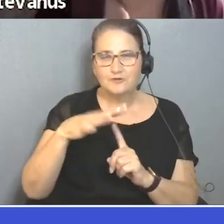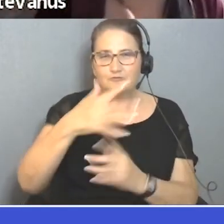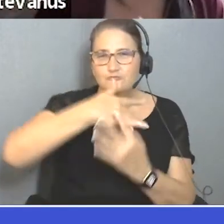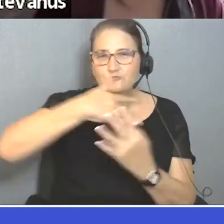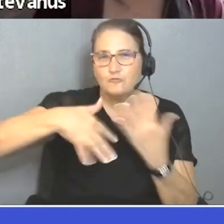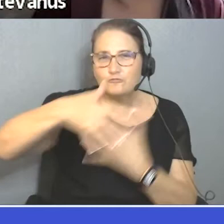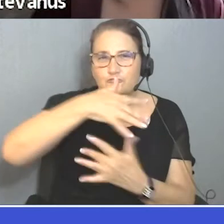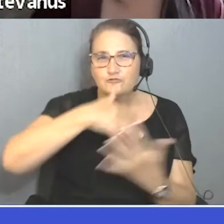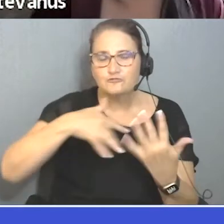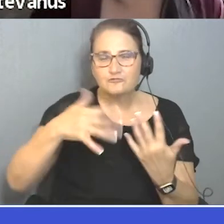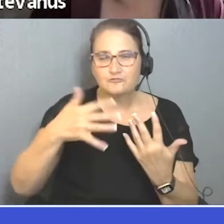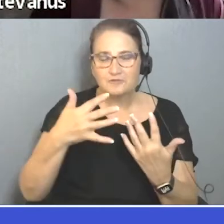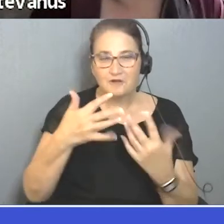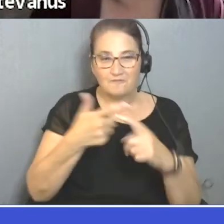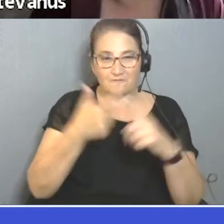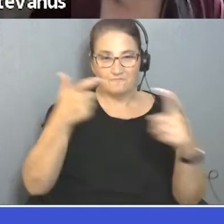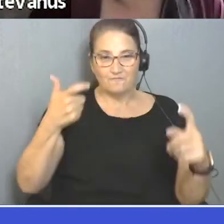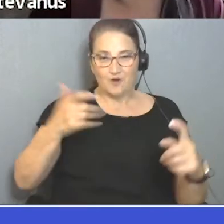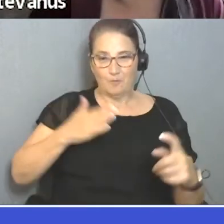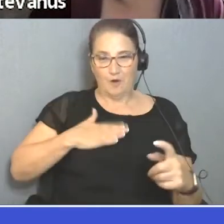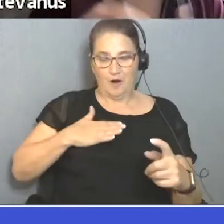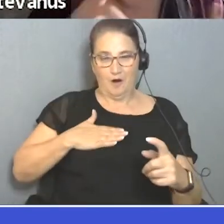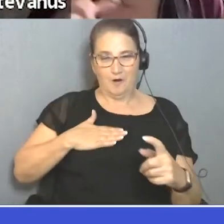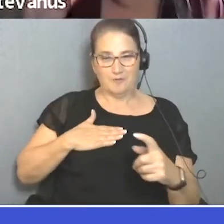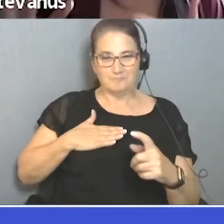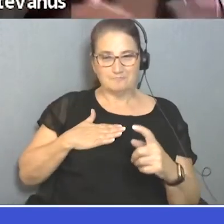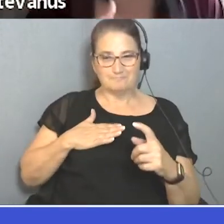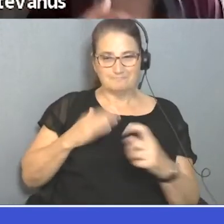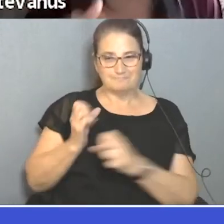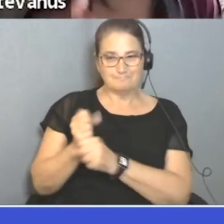are products of design.